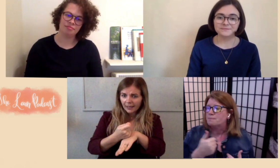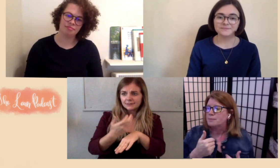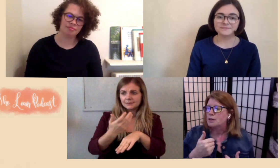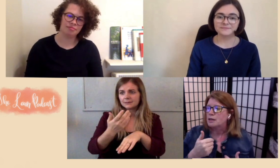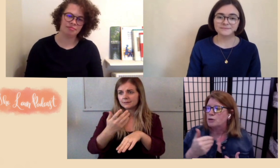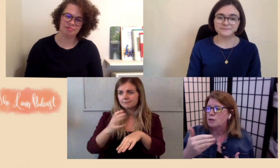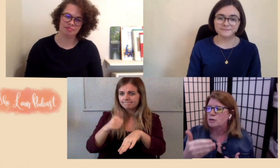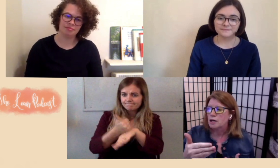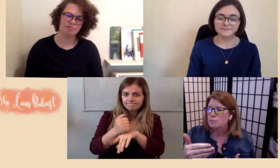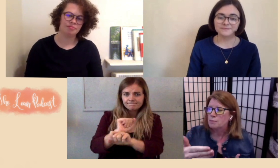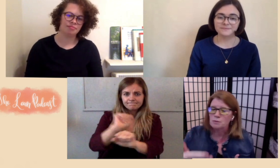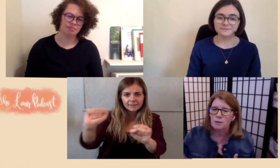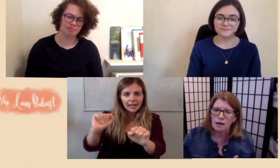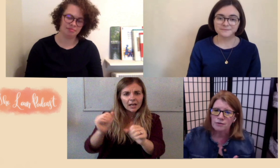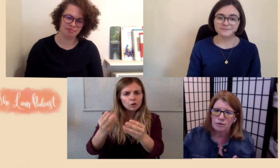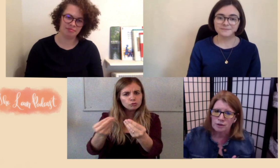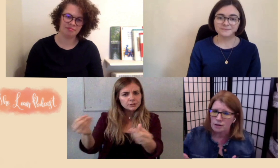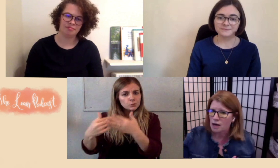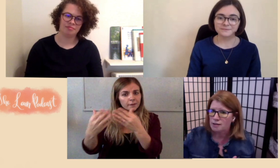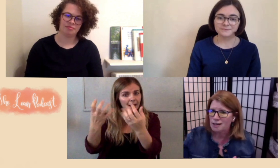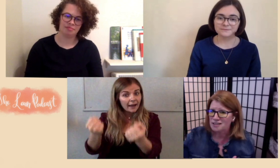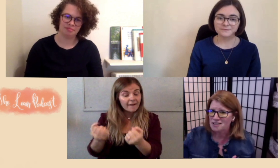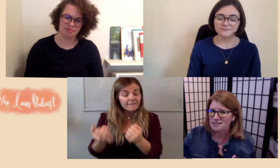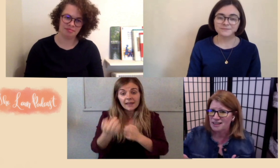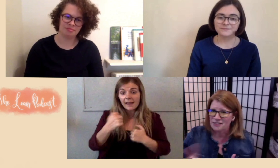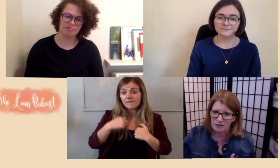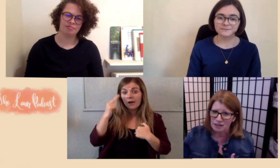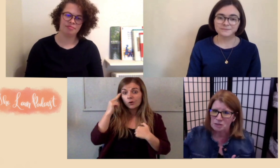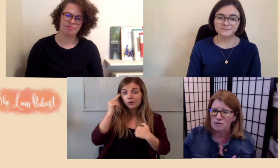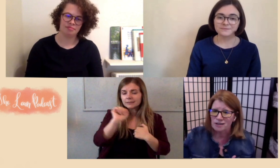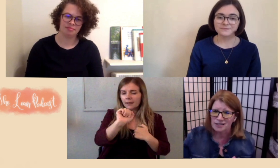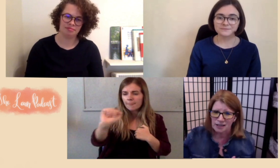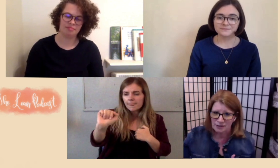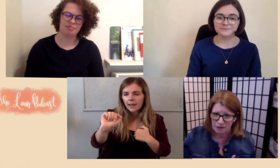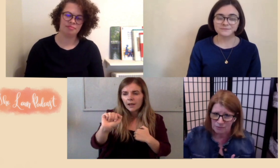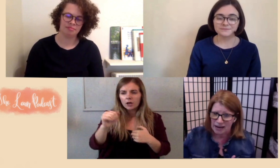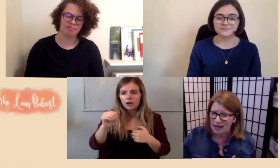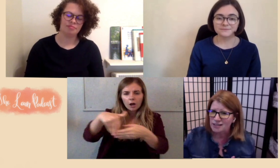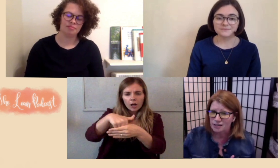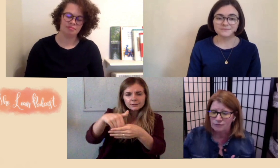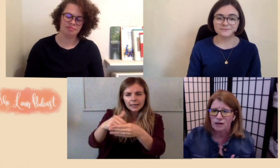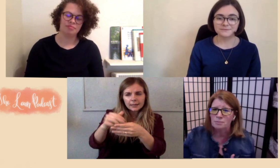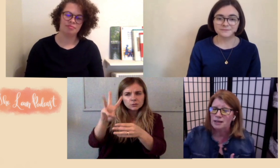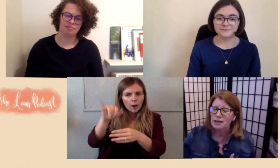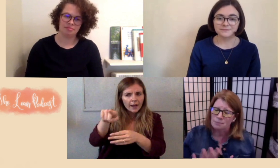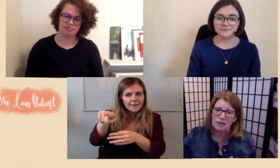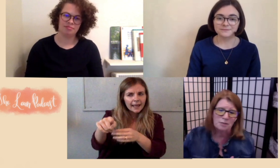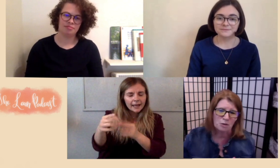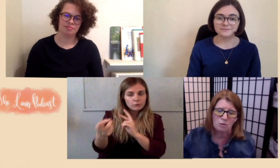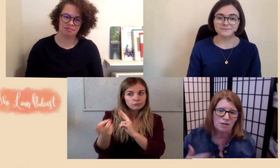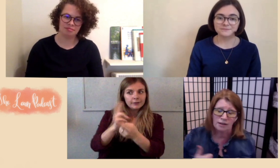The ways in which you can kind of remind yourselves of these realities that you know, and you often give yourself a pass off